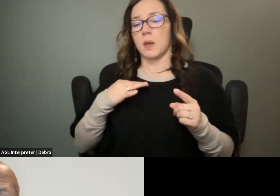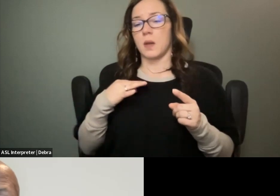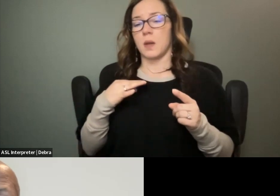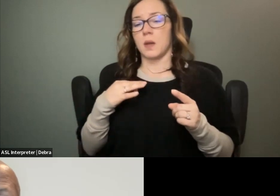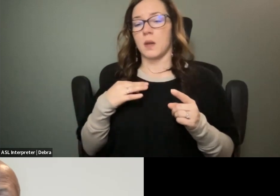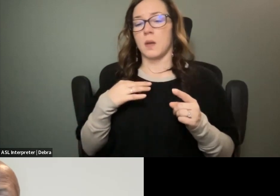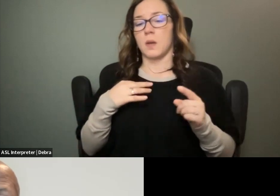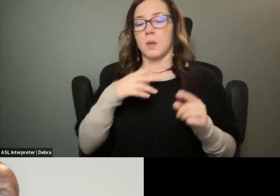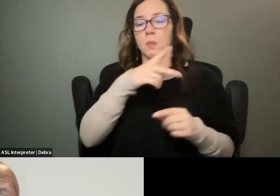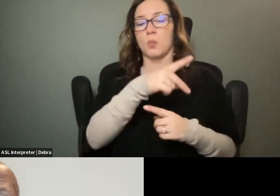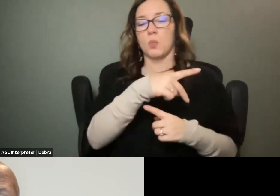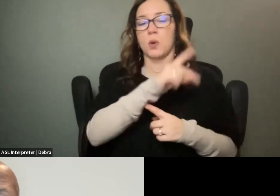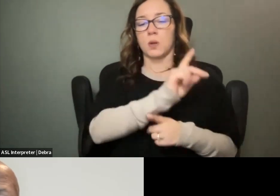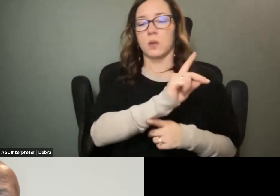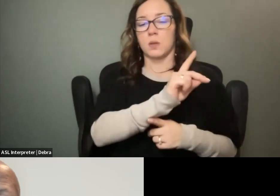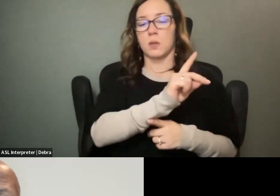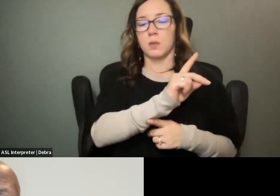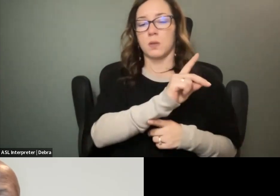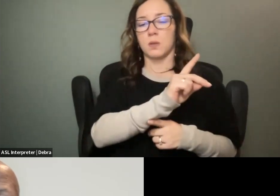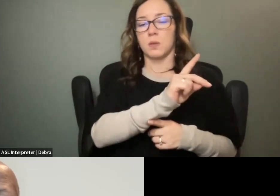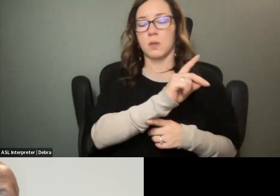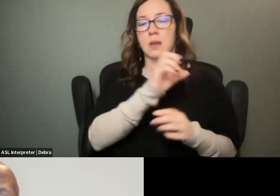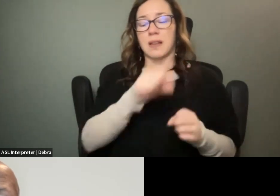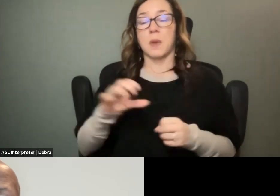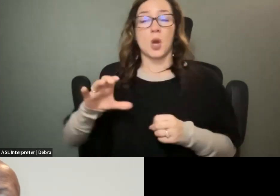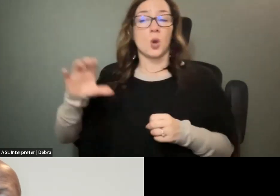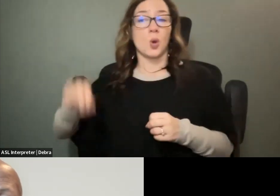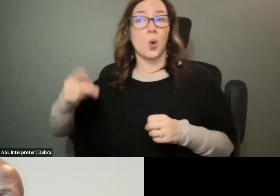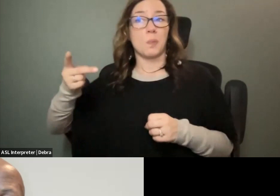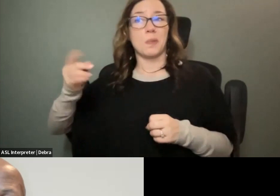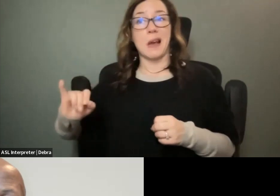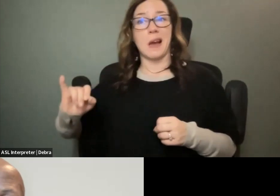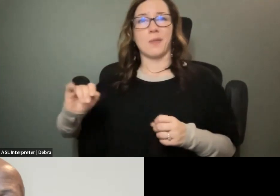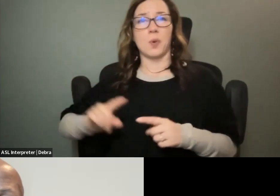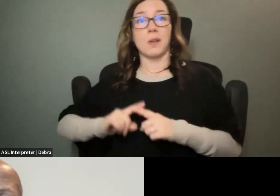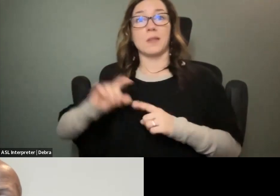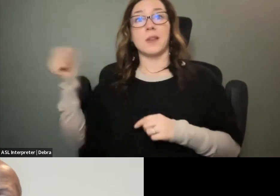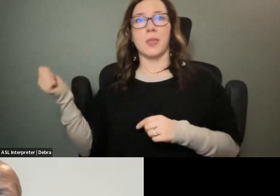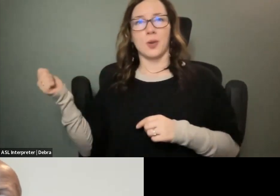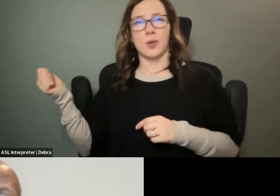or the principal investigator on a proposal can be a co-pi on a different